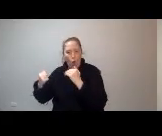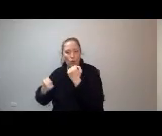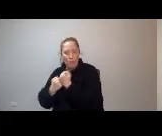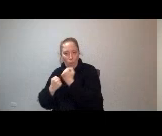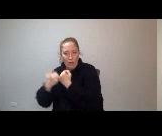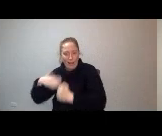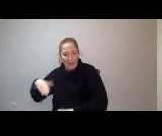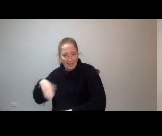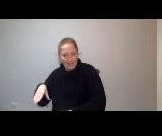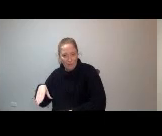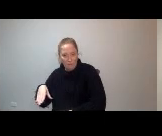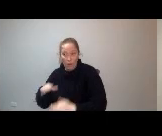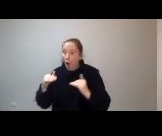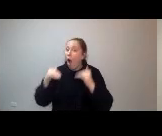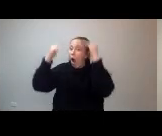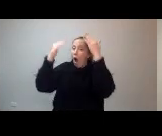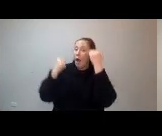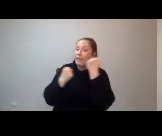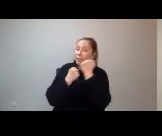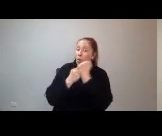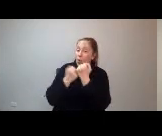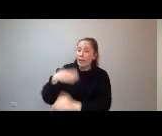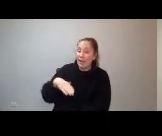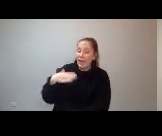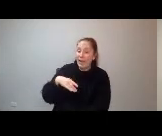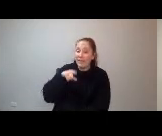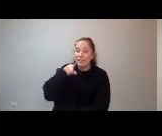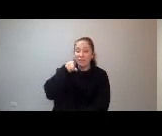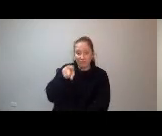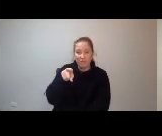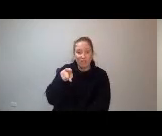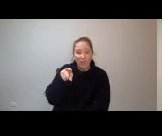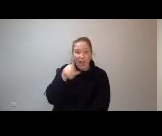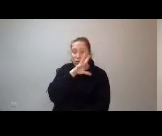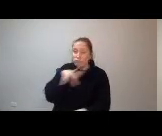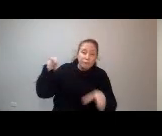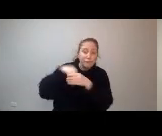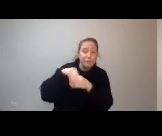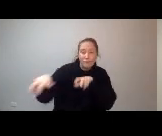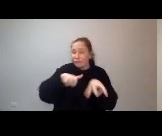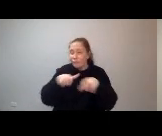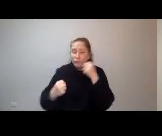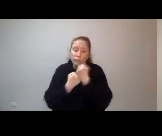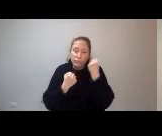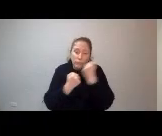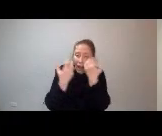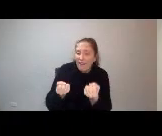that people with higher support needs have poorer practice. So, we need to train people to take that into account